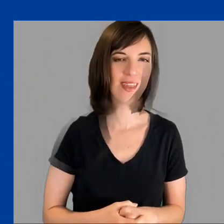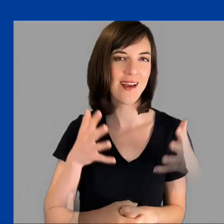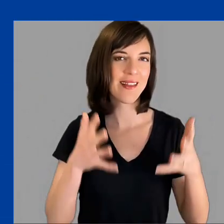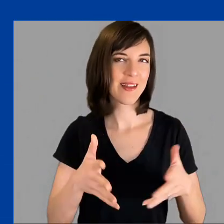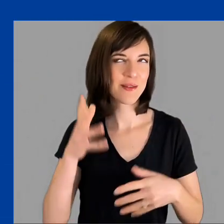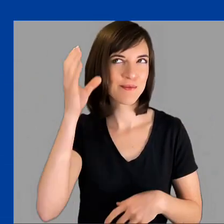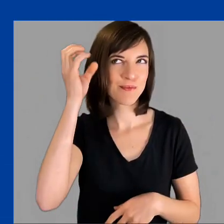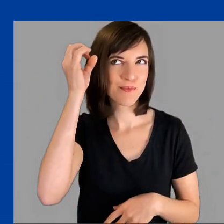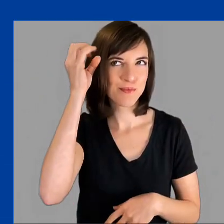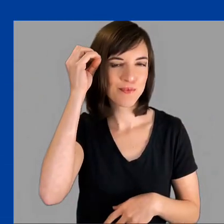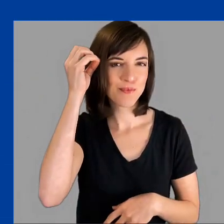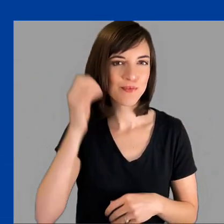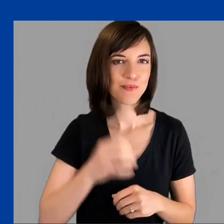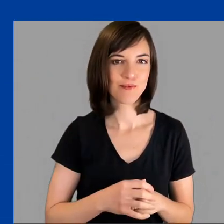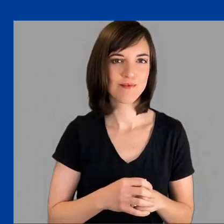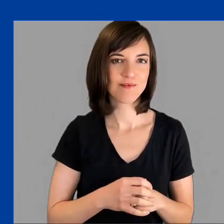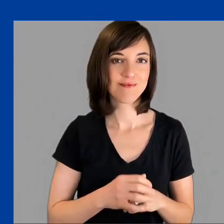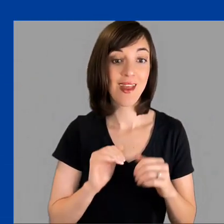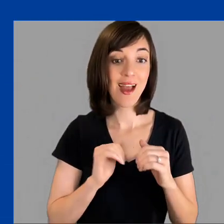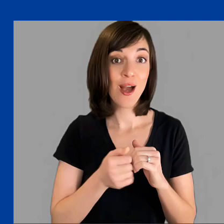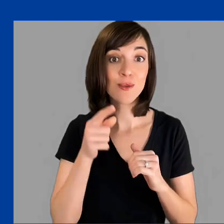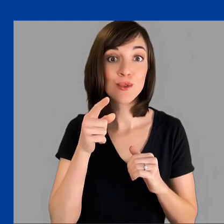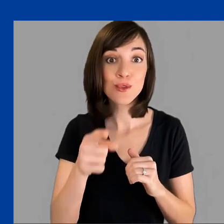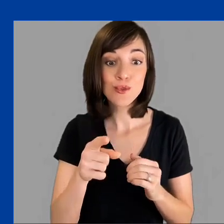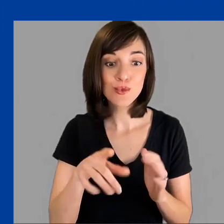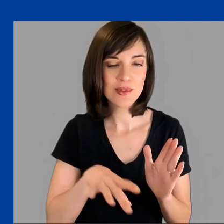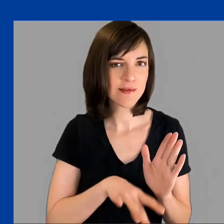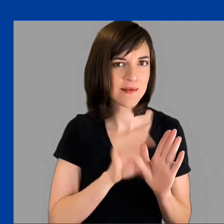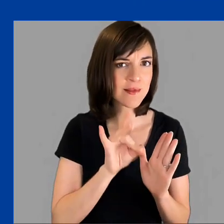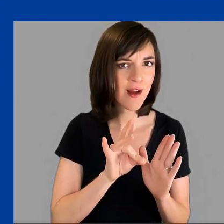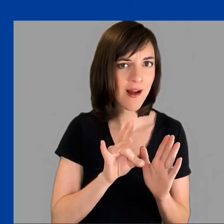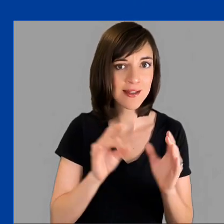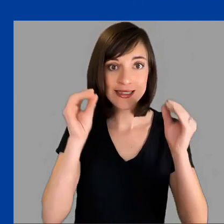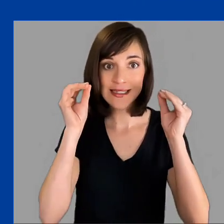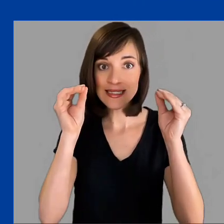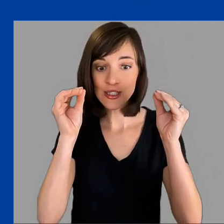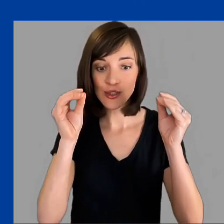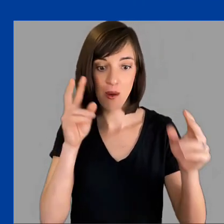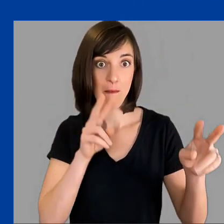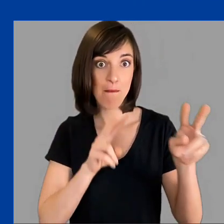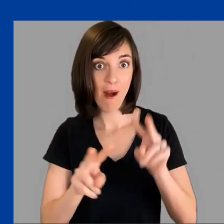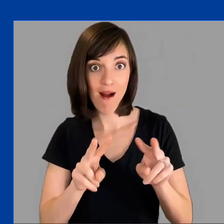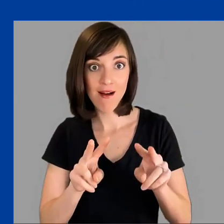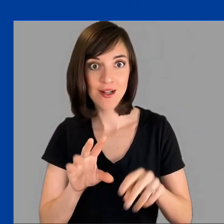We will leave you with this point to ponder… How will you select,